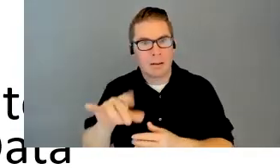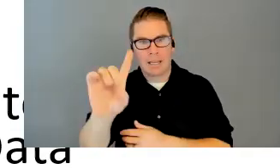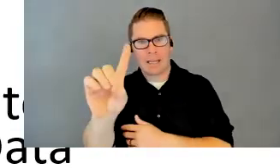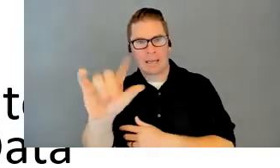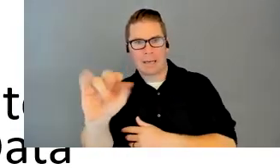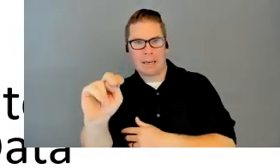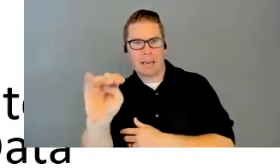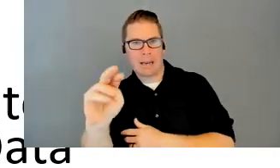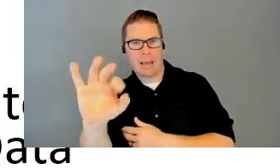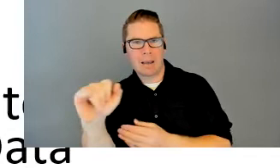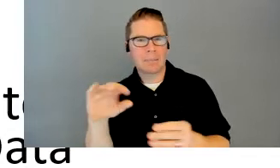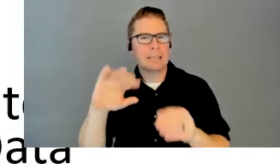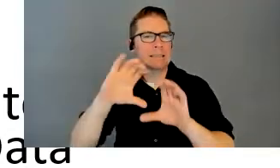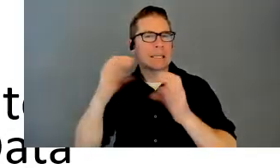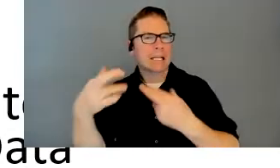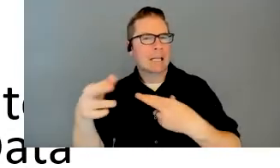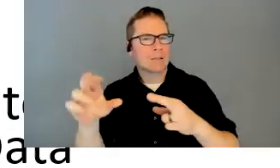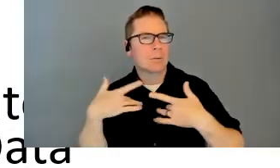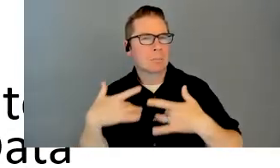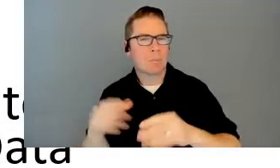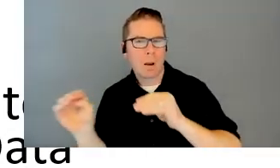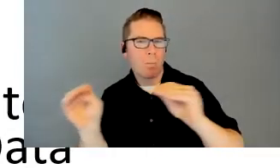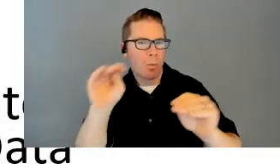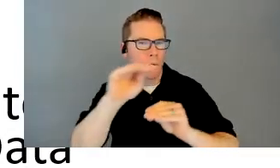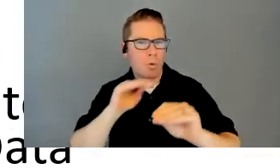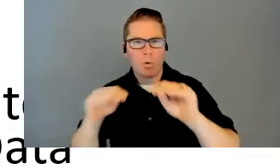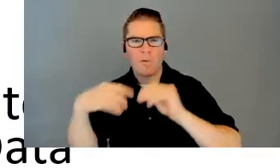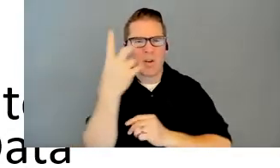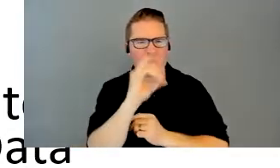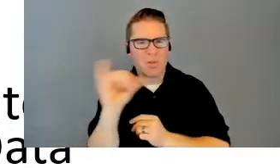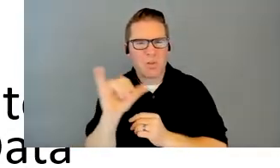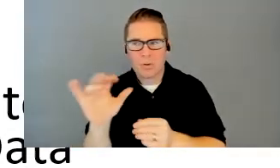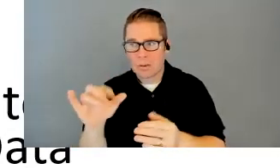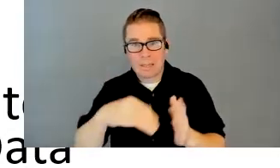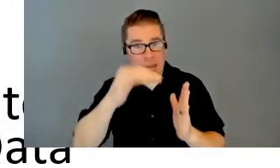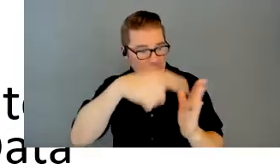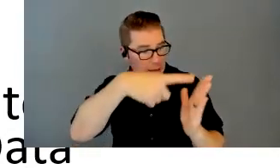of the different needs of our students and how we can connect and reach out to them.